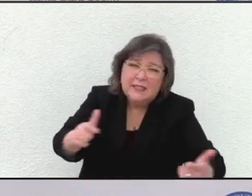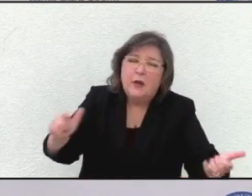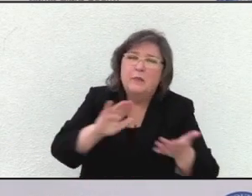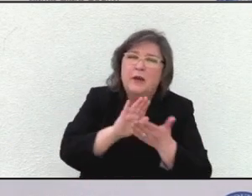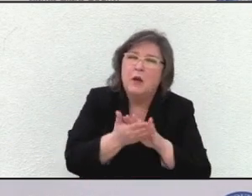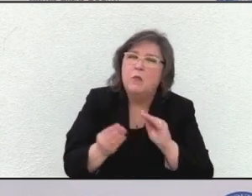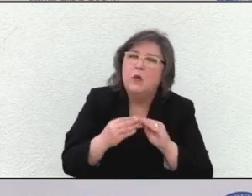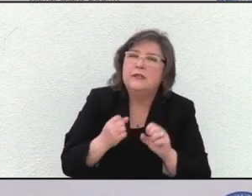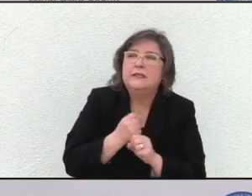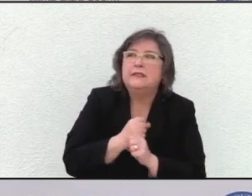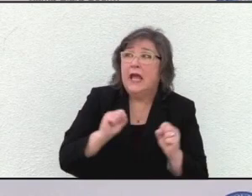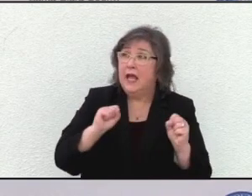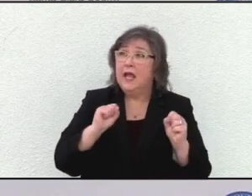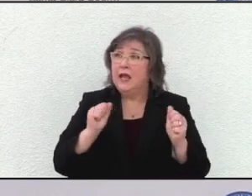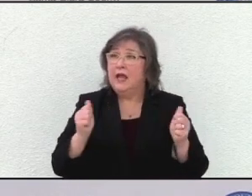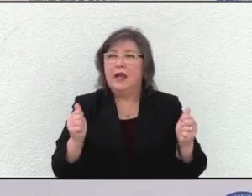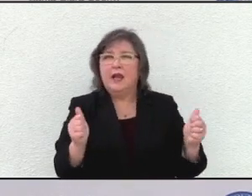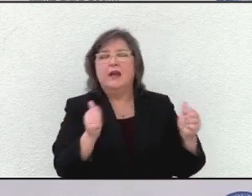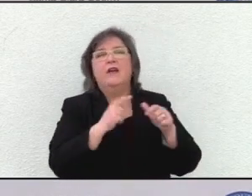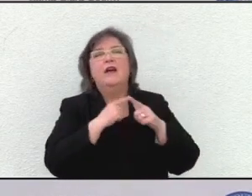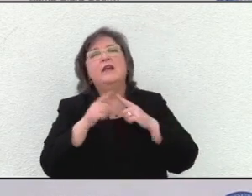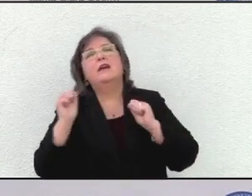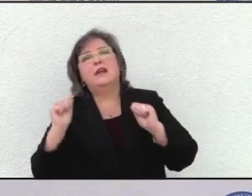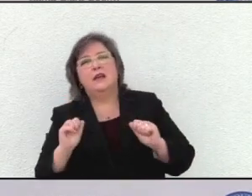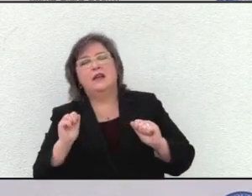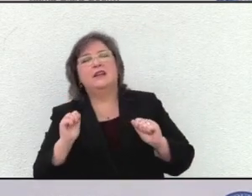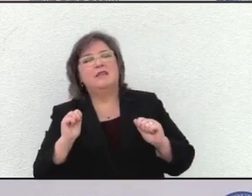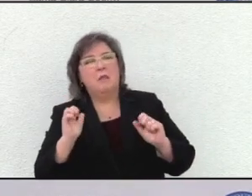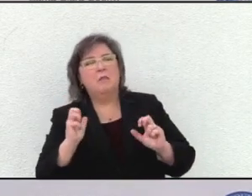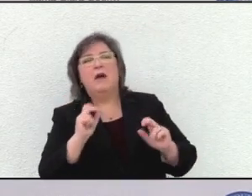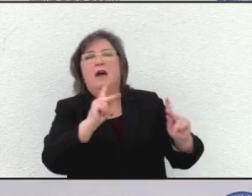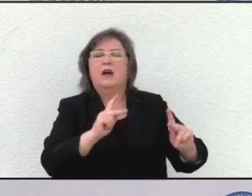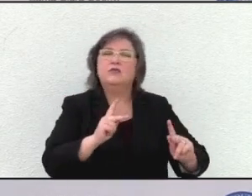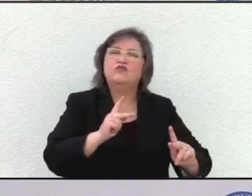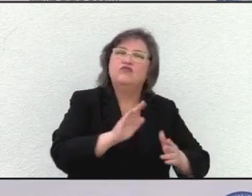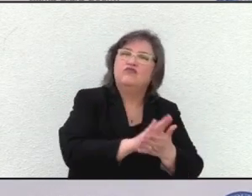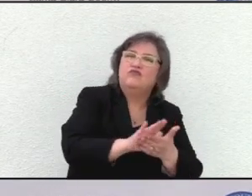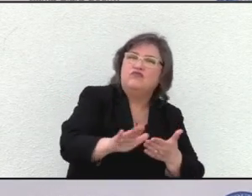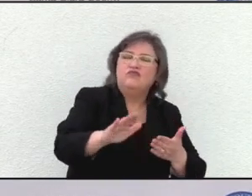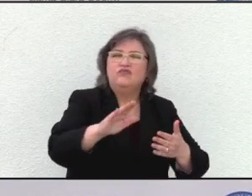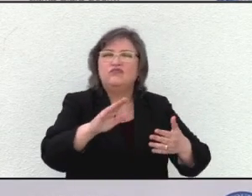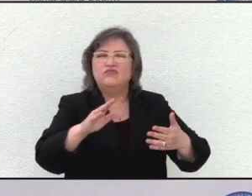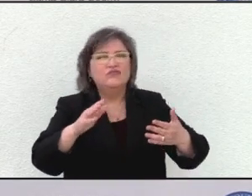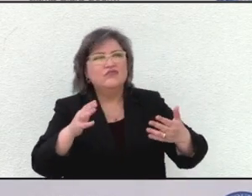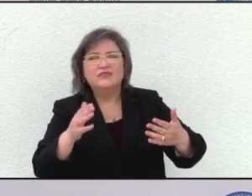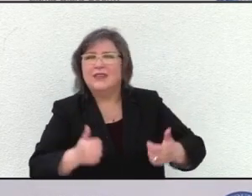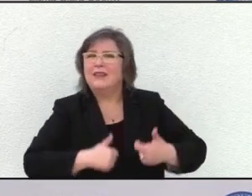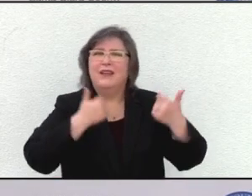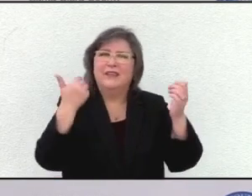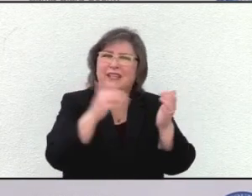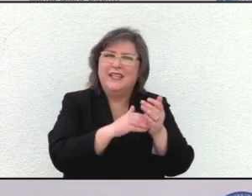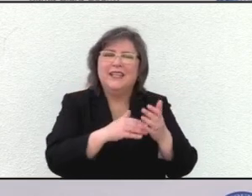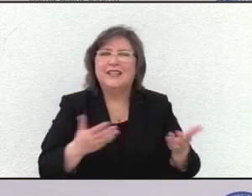not have to return to what we had before. The, though, one last piece that i'll add